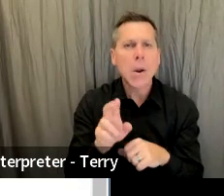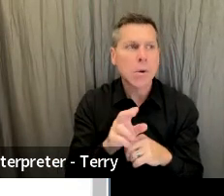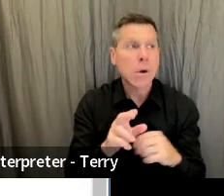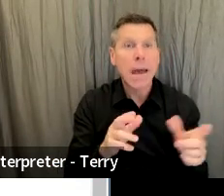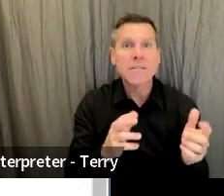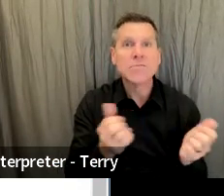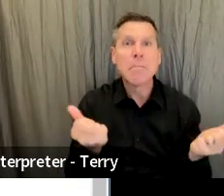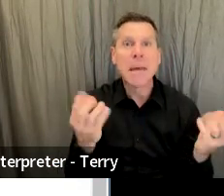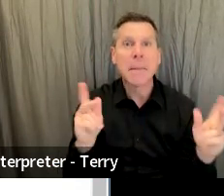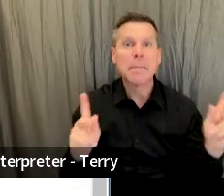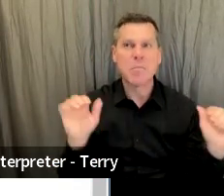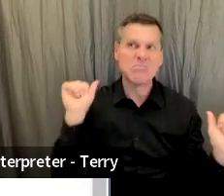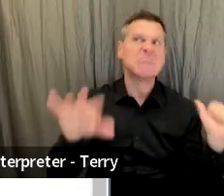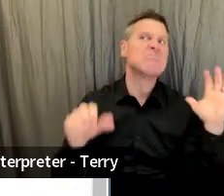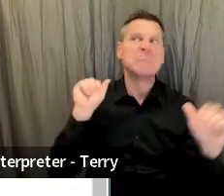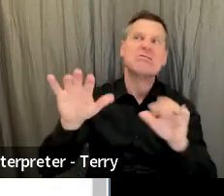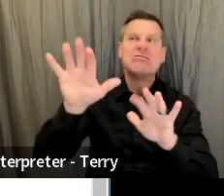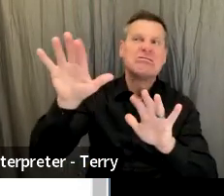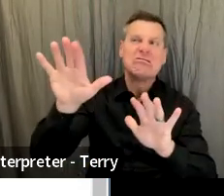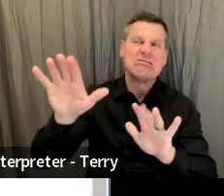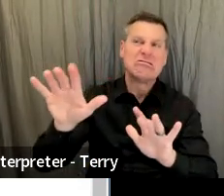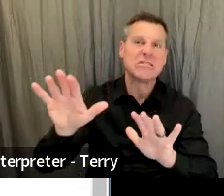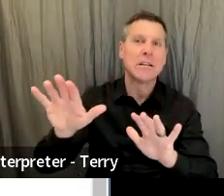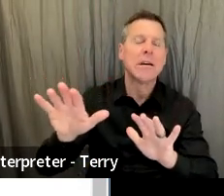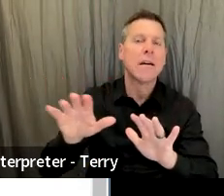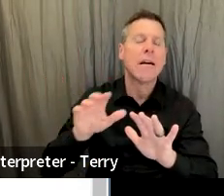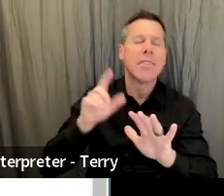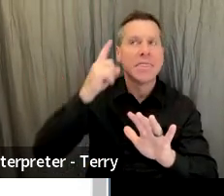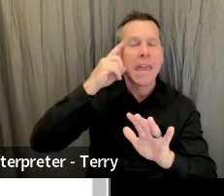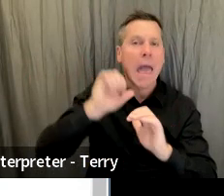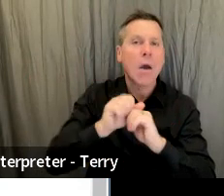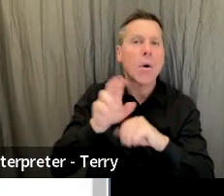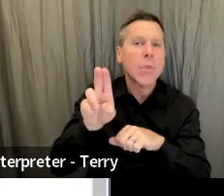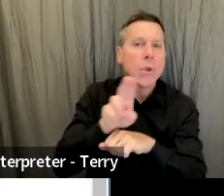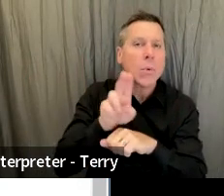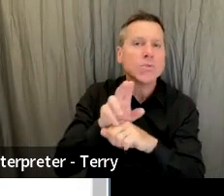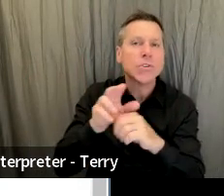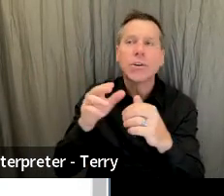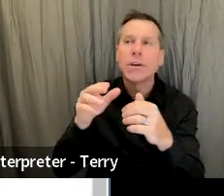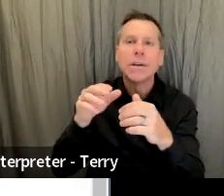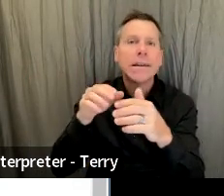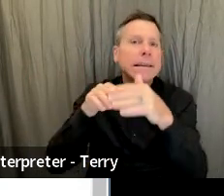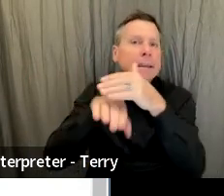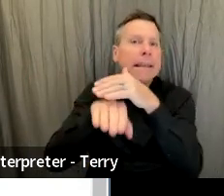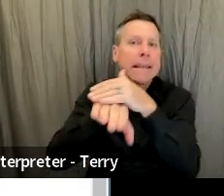the user interface, which is how our students interact with our pages, was wildly different.